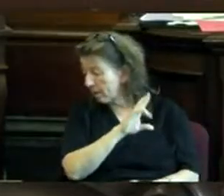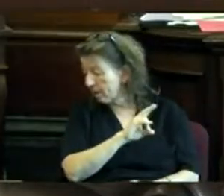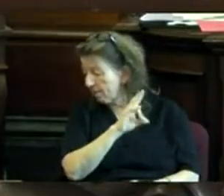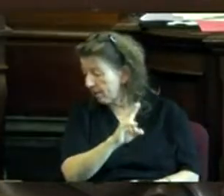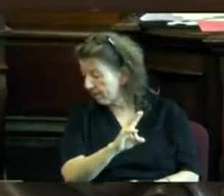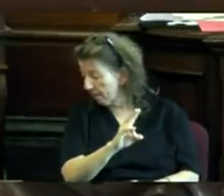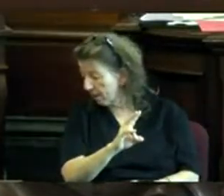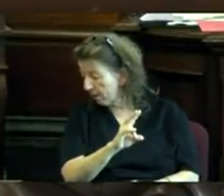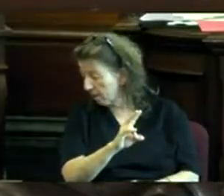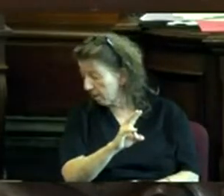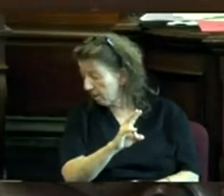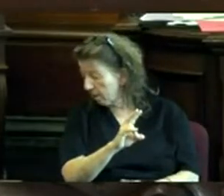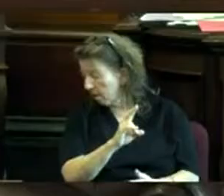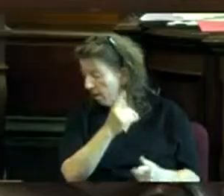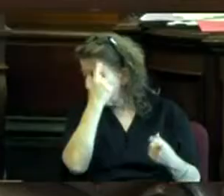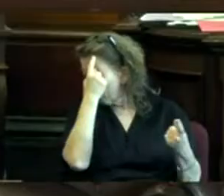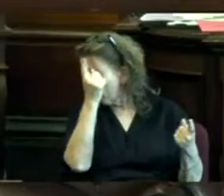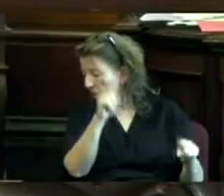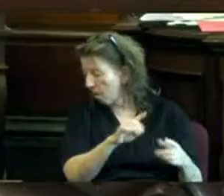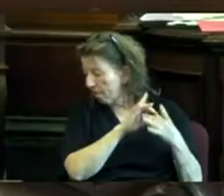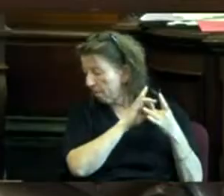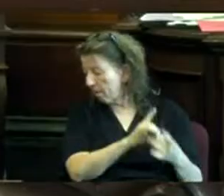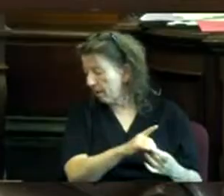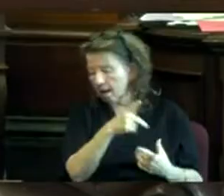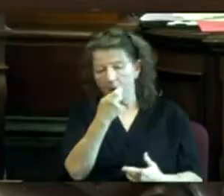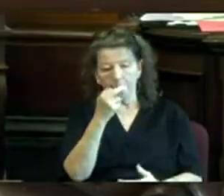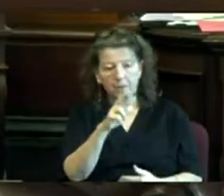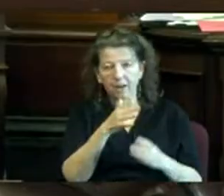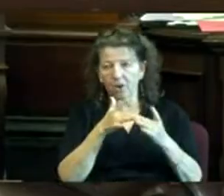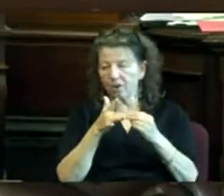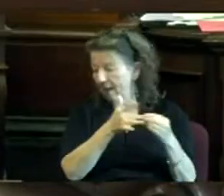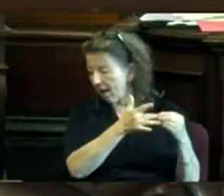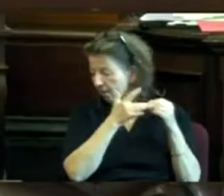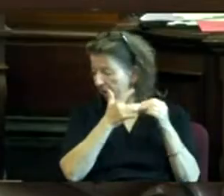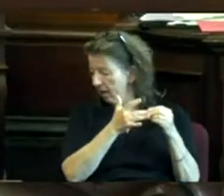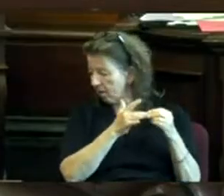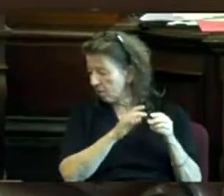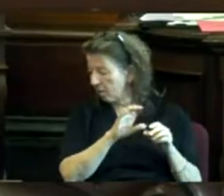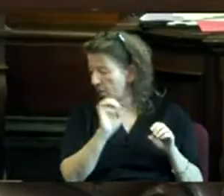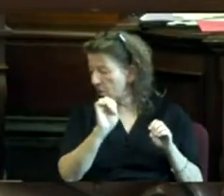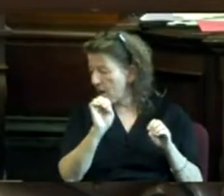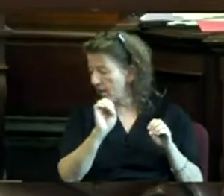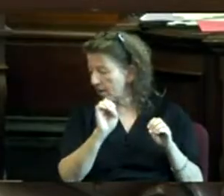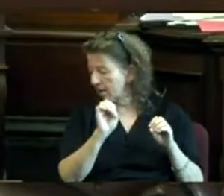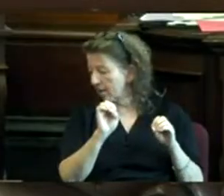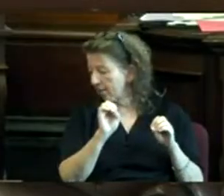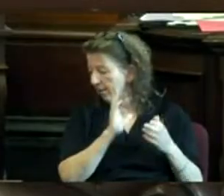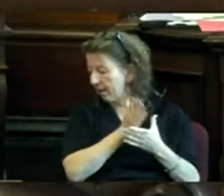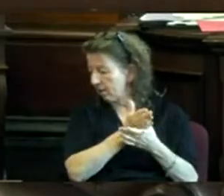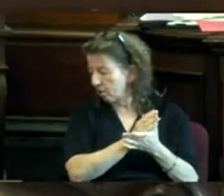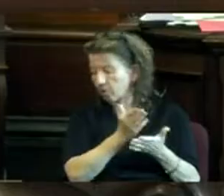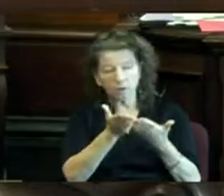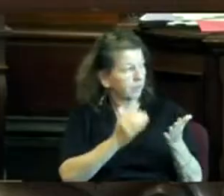rejoined us. Just council member Gruber, just to bring you up to speed, we're on introductory to 177, where we're authorizing